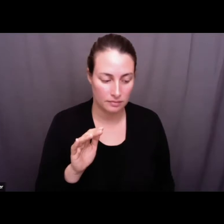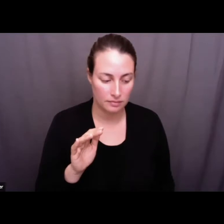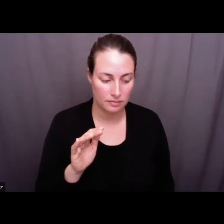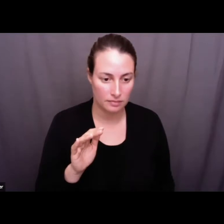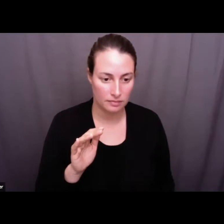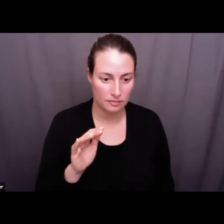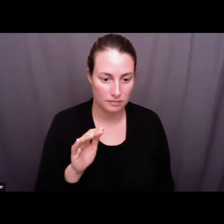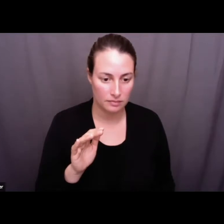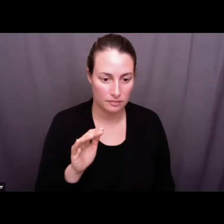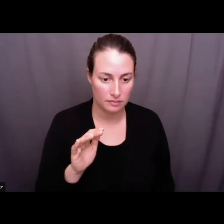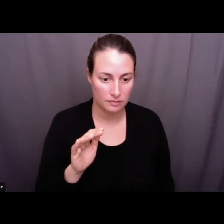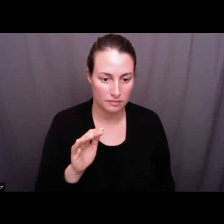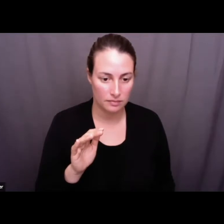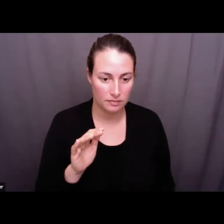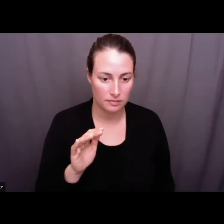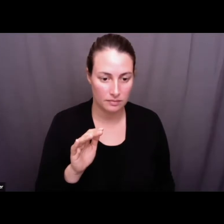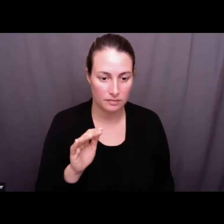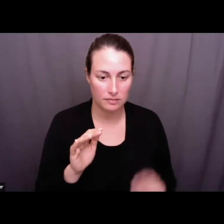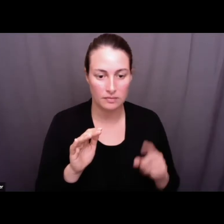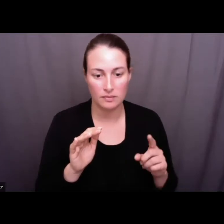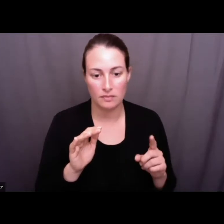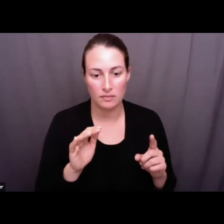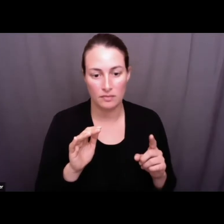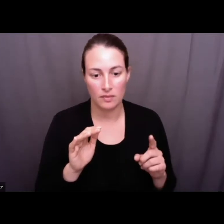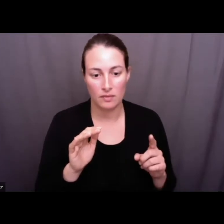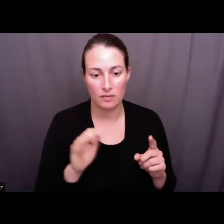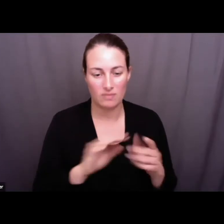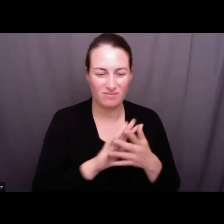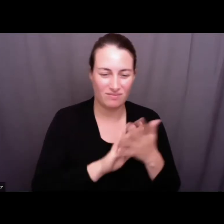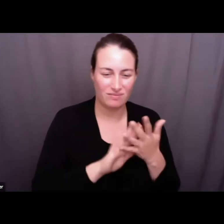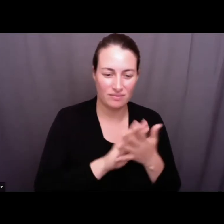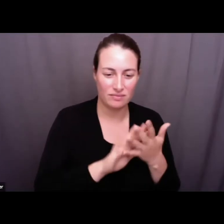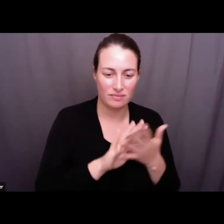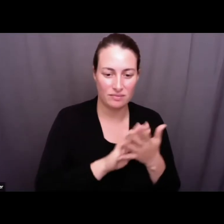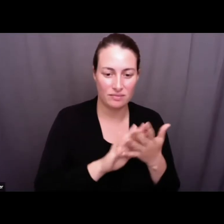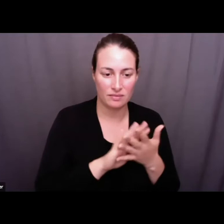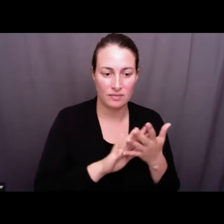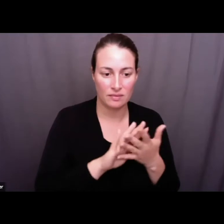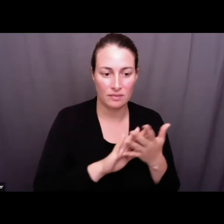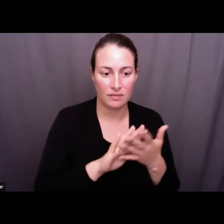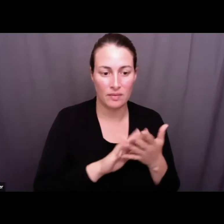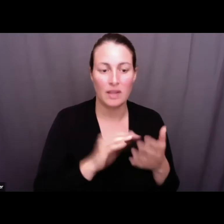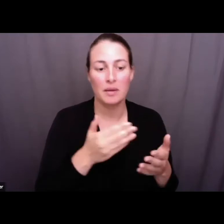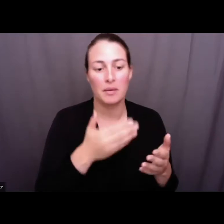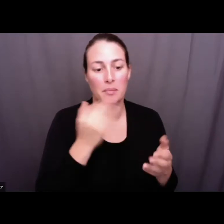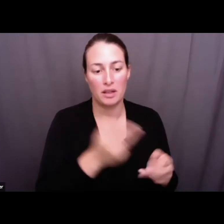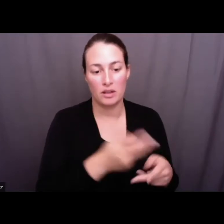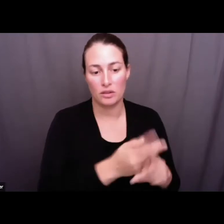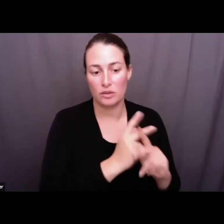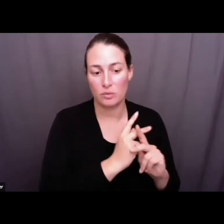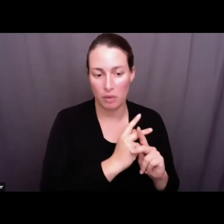two, as I just said, the individual Ks have a better success rate of R01. So that doesn’t